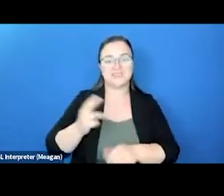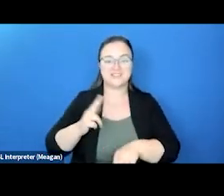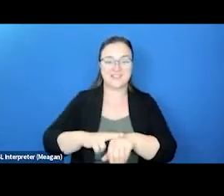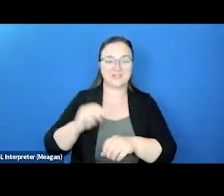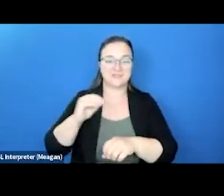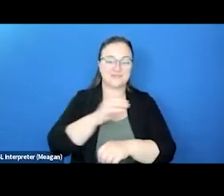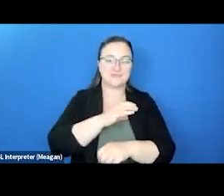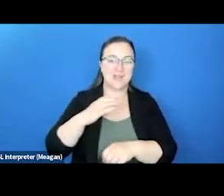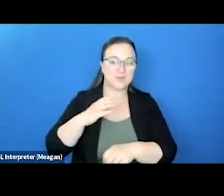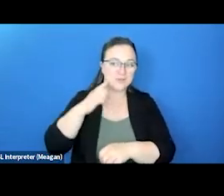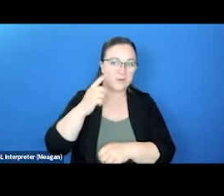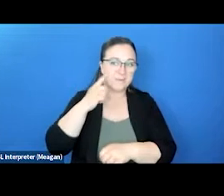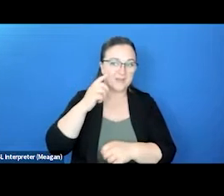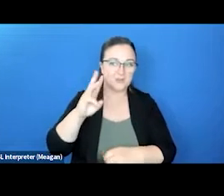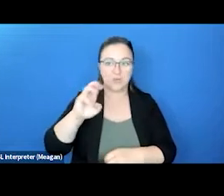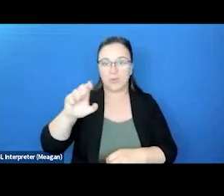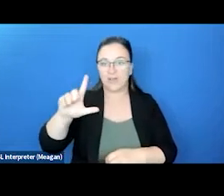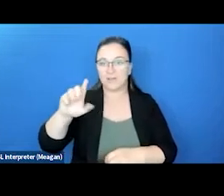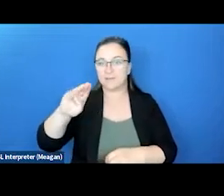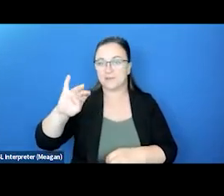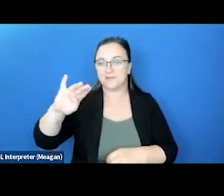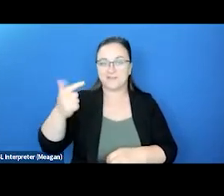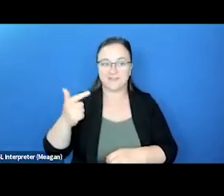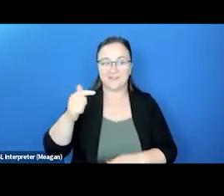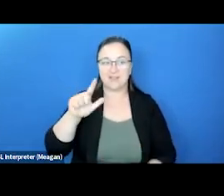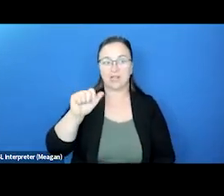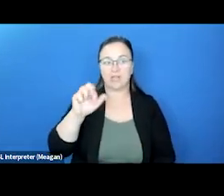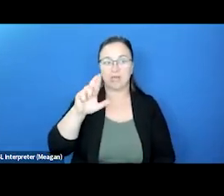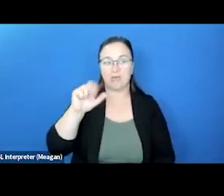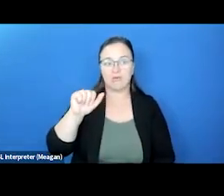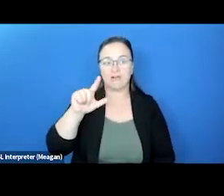for Mental Wellbeing, Laura Leone and Elizabeth Burden.